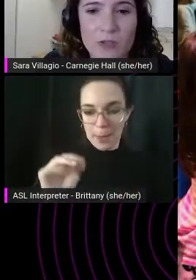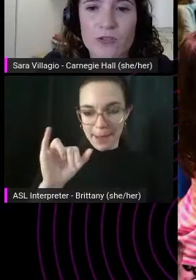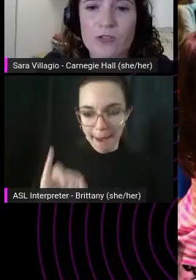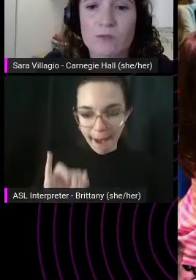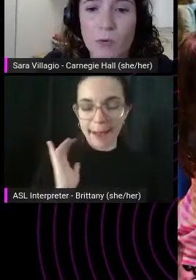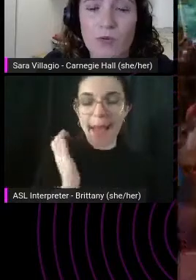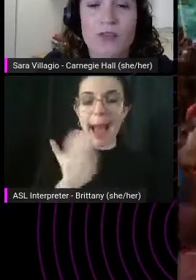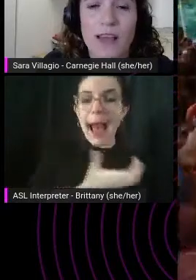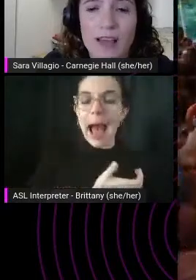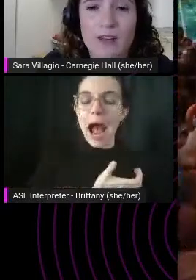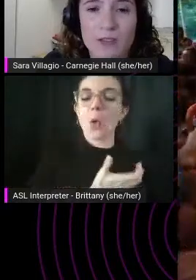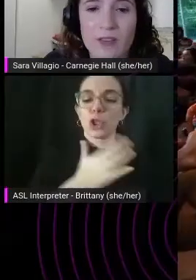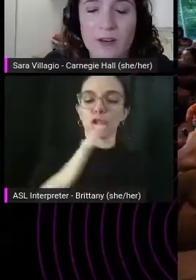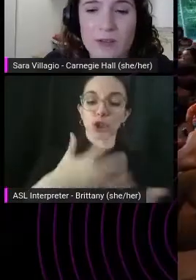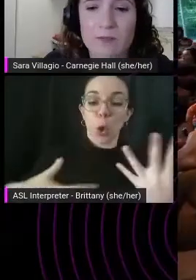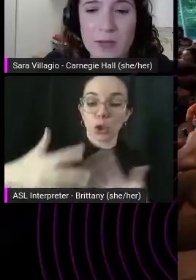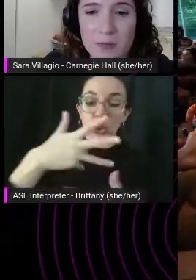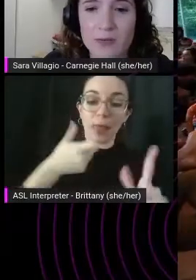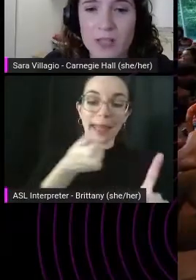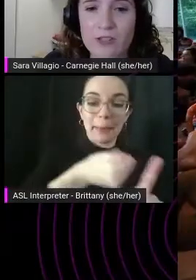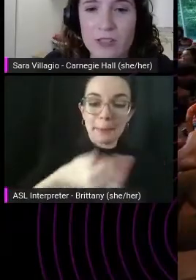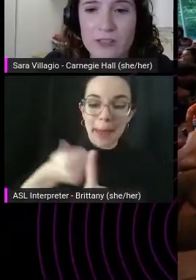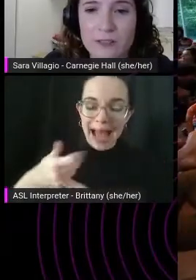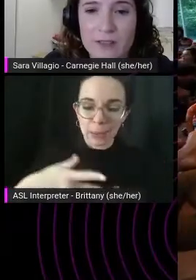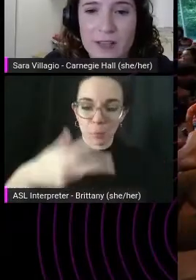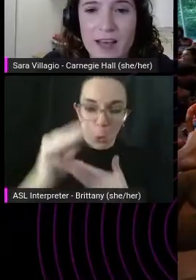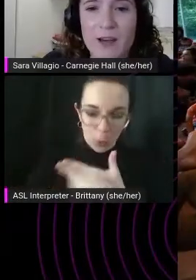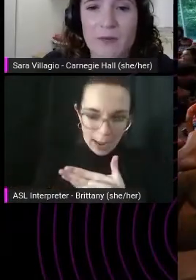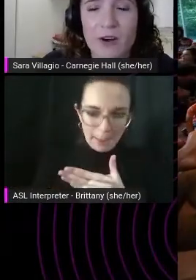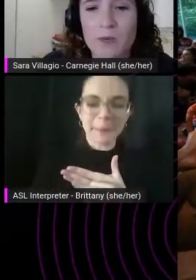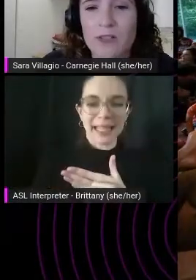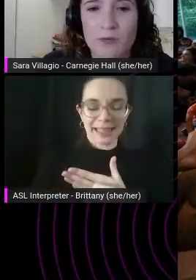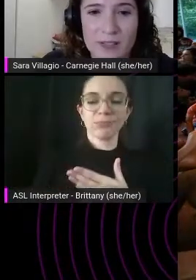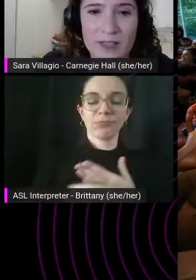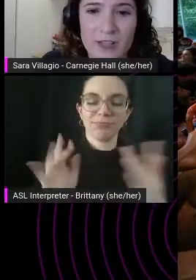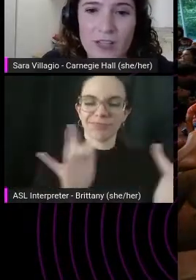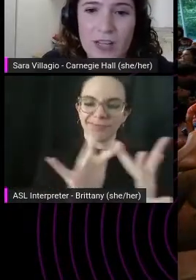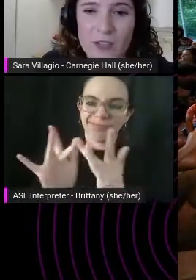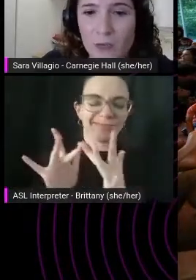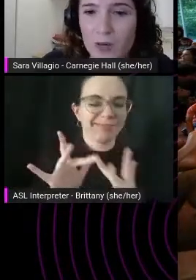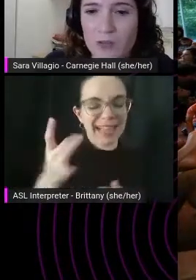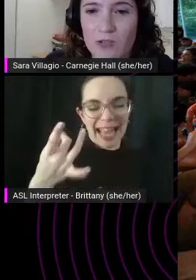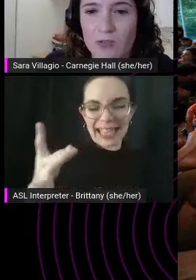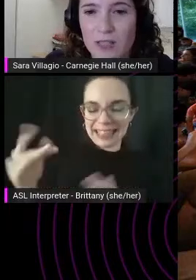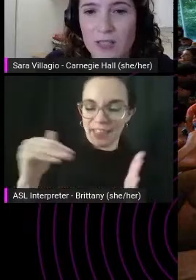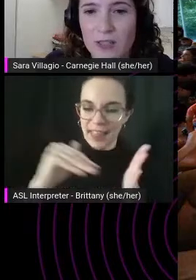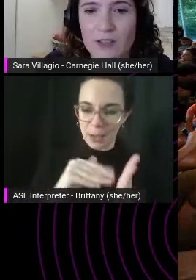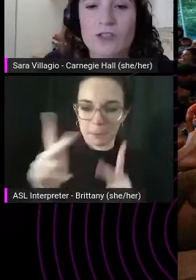which reaches more than 800,000 people each year. And we opened the Resnick Education Wing, which you see here.